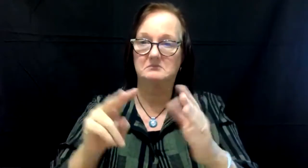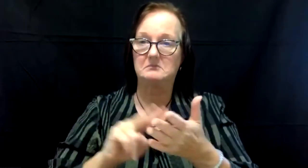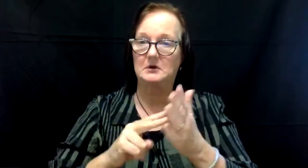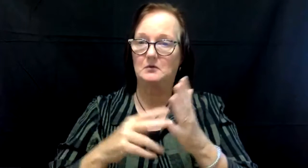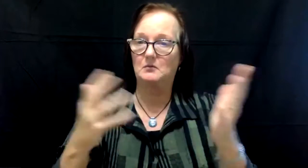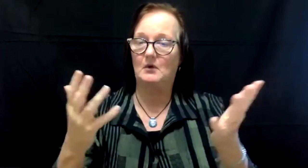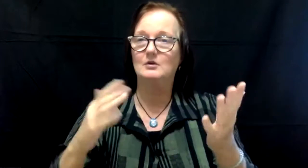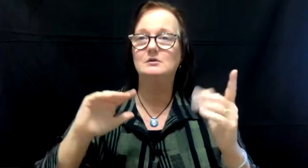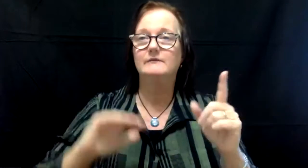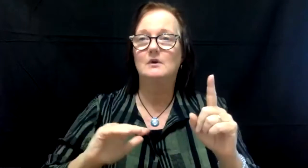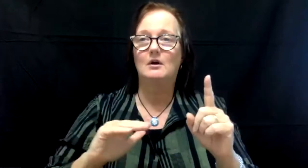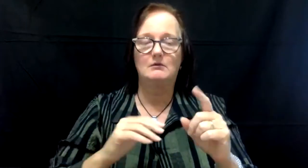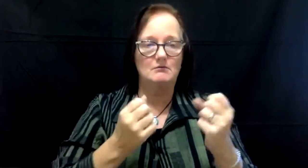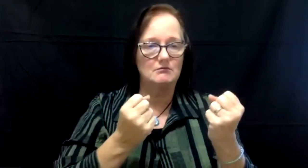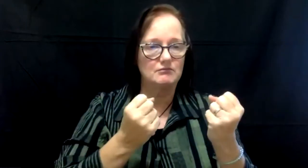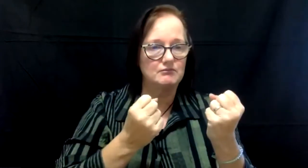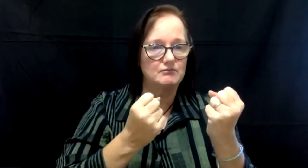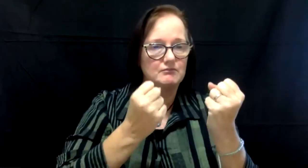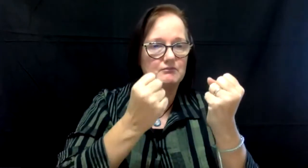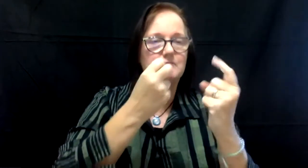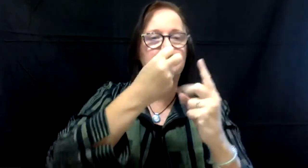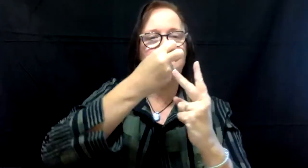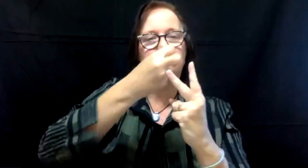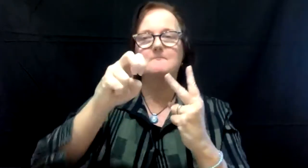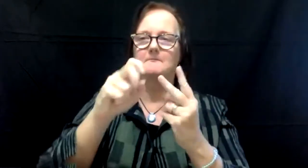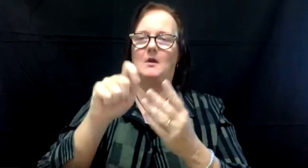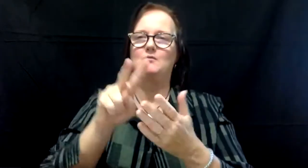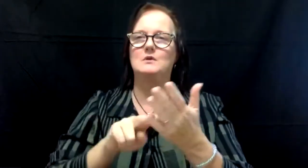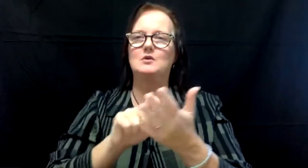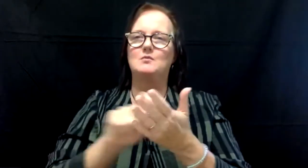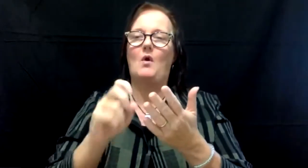And for a Deaf child, when they learn sign language first they are able to learn English reading and writing,